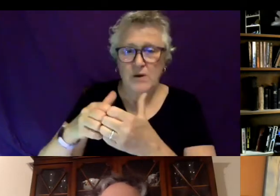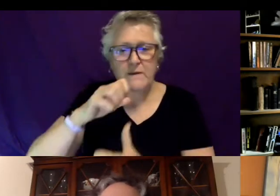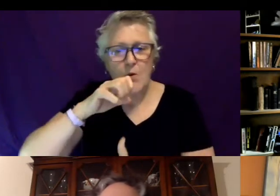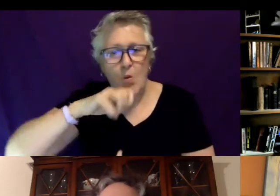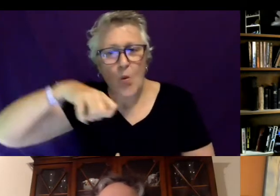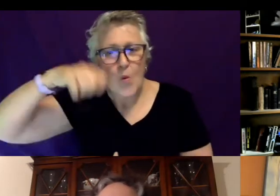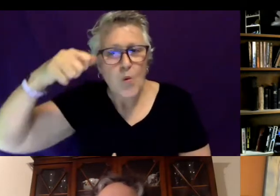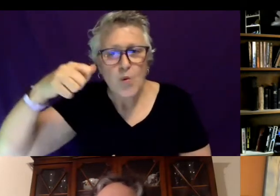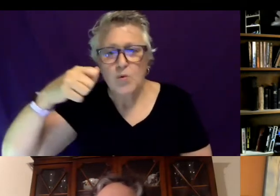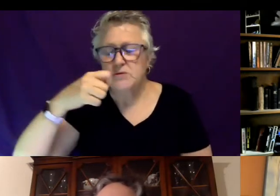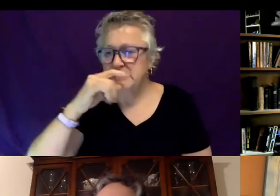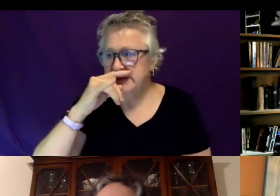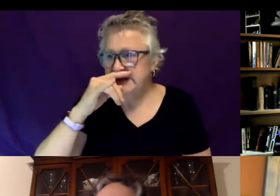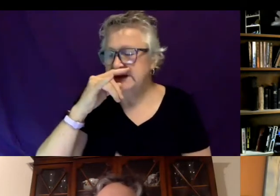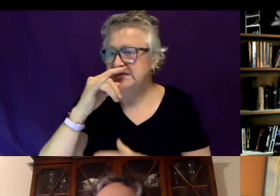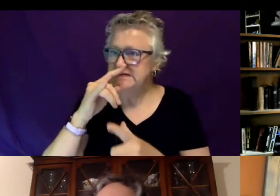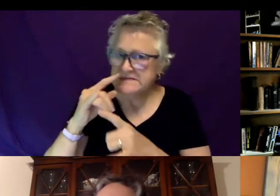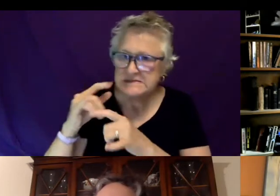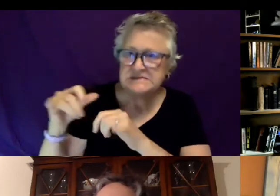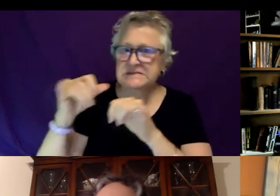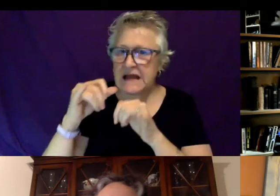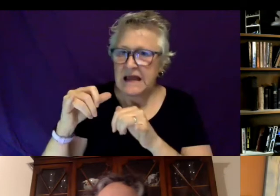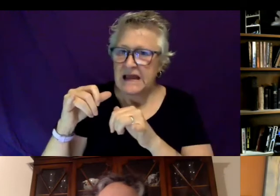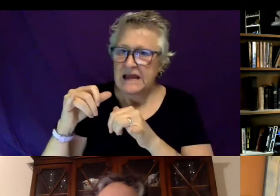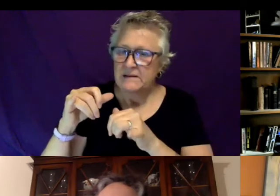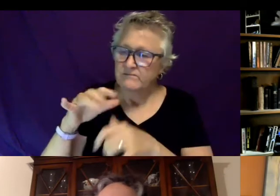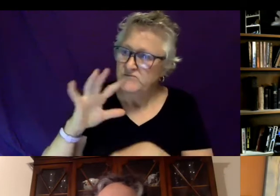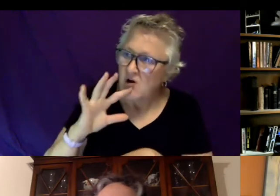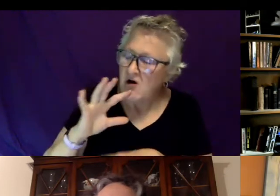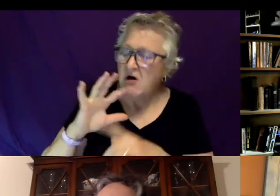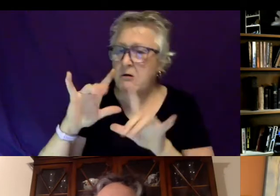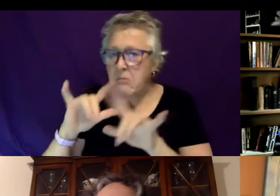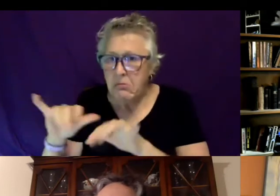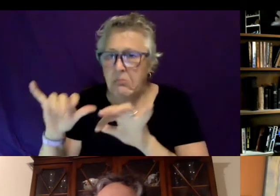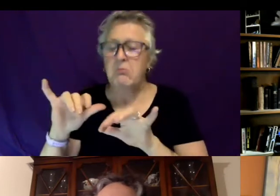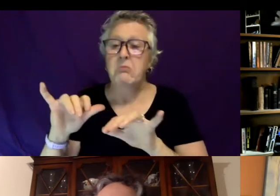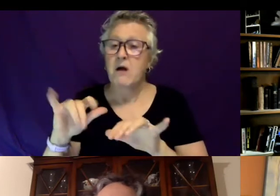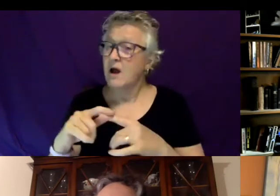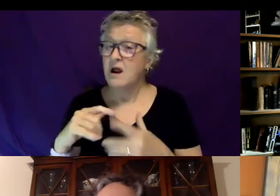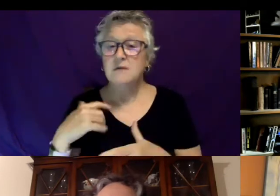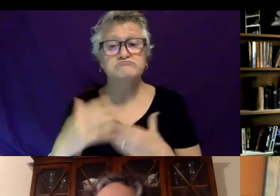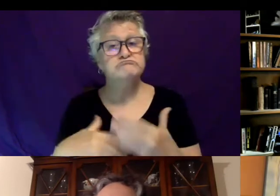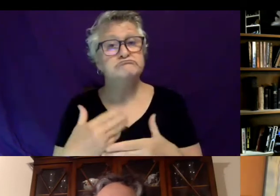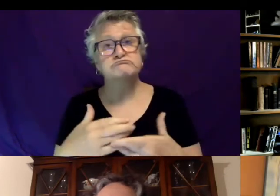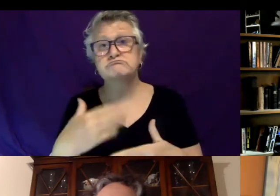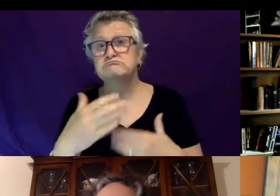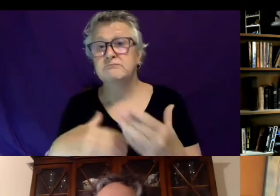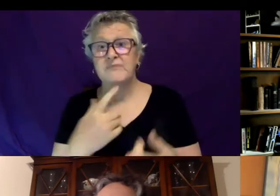And uh, and I just did it for-- uh, until I was too old to do it anymore.